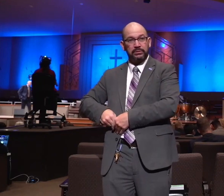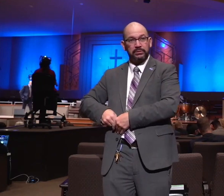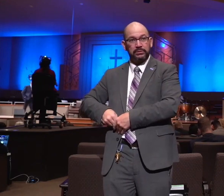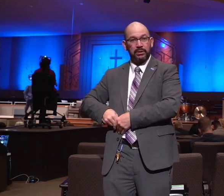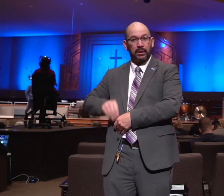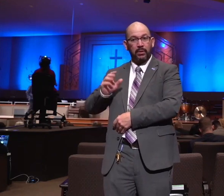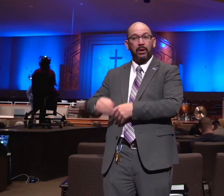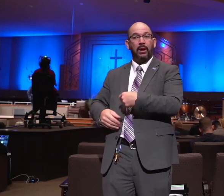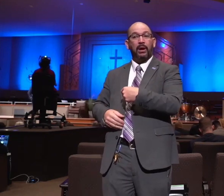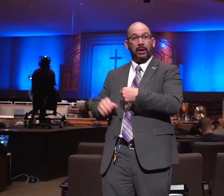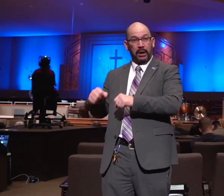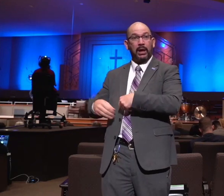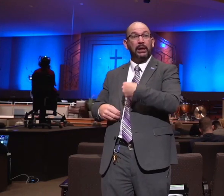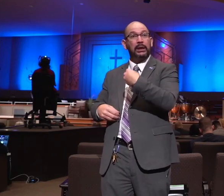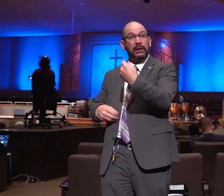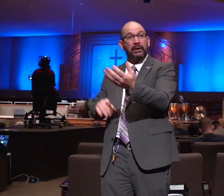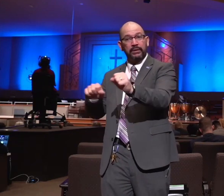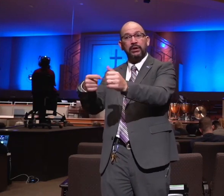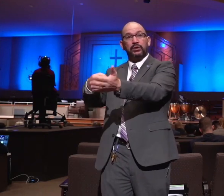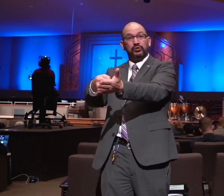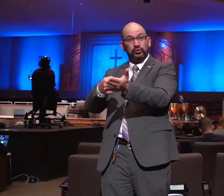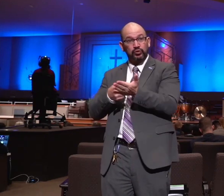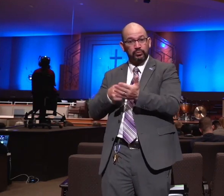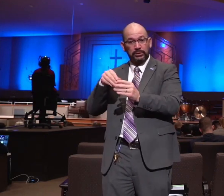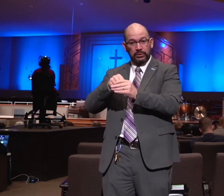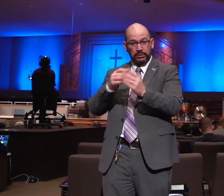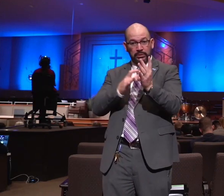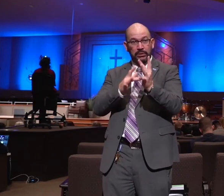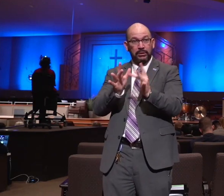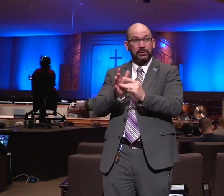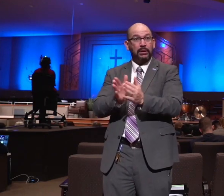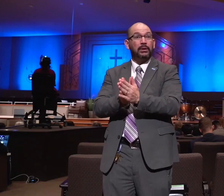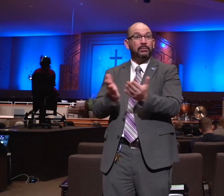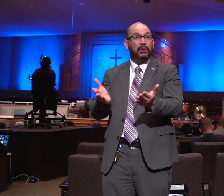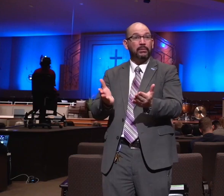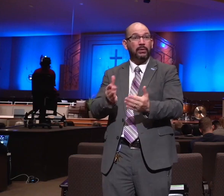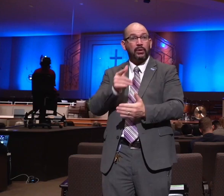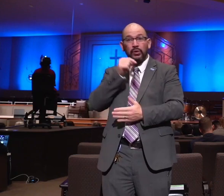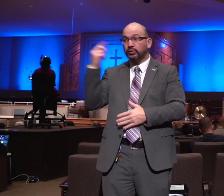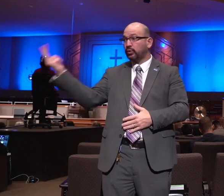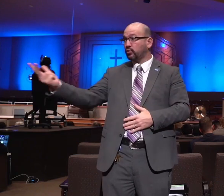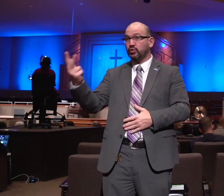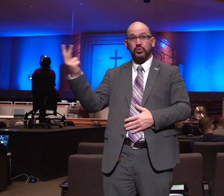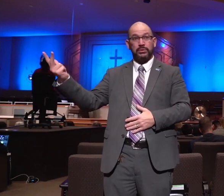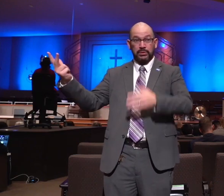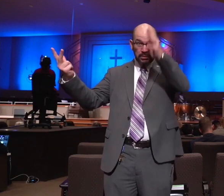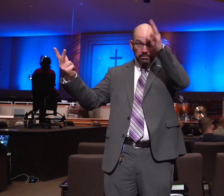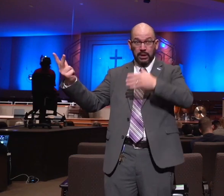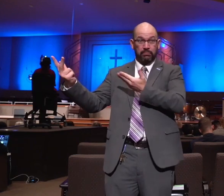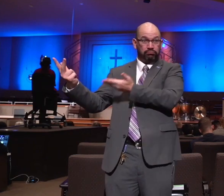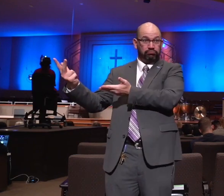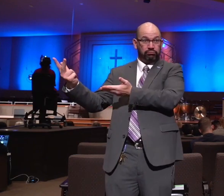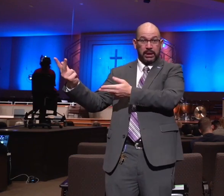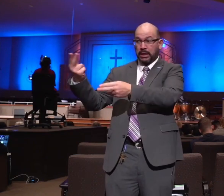service if you can show me from the Bible who those three men were